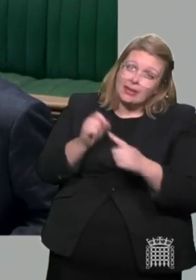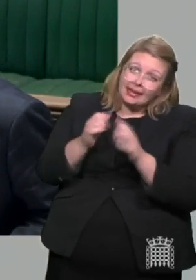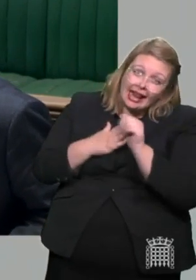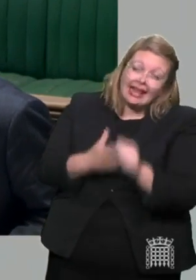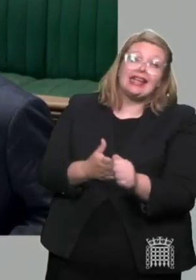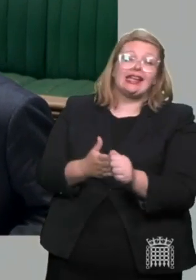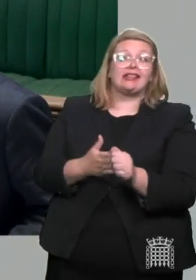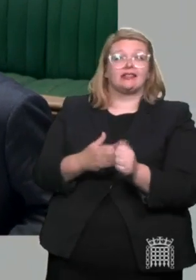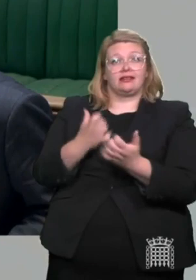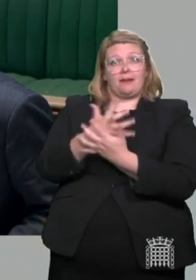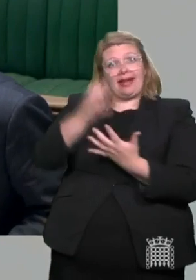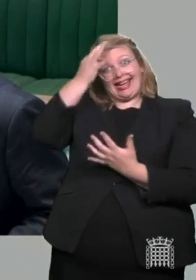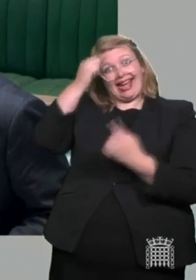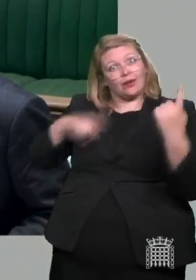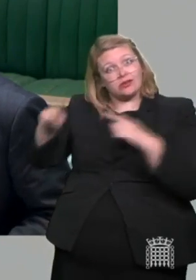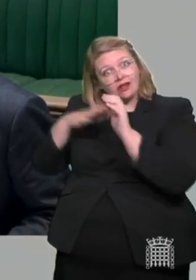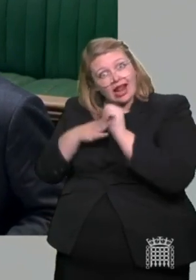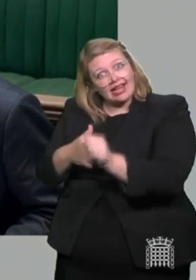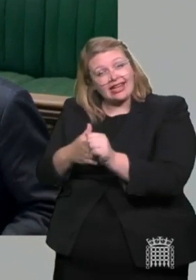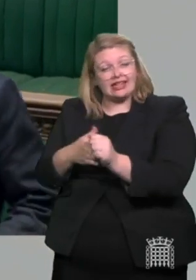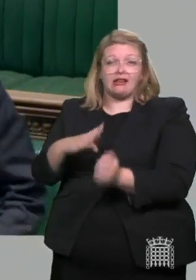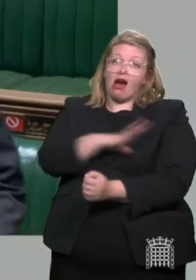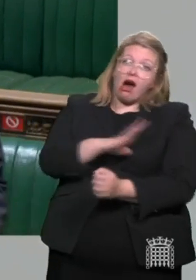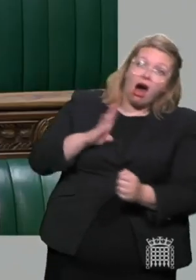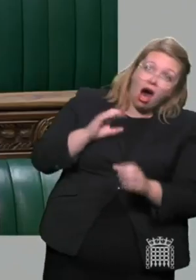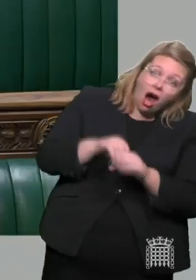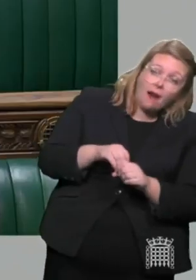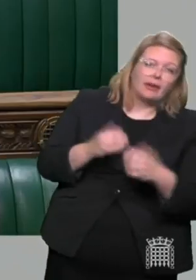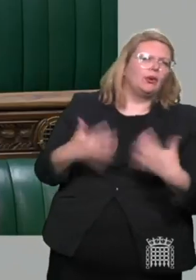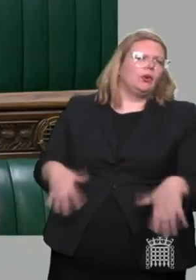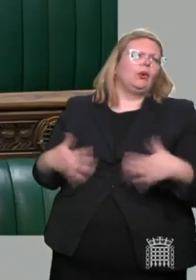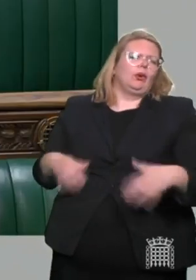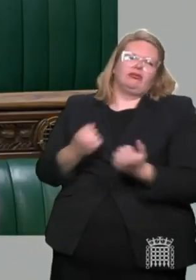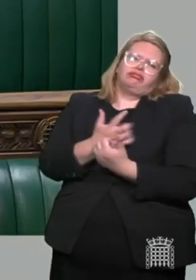officers and officials and the Army, and of course huge numbers of volunteers in